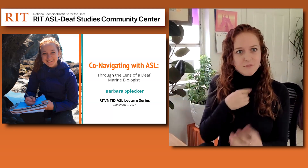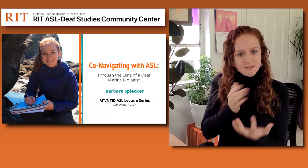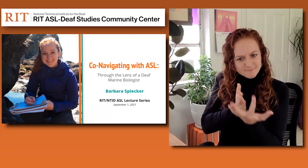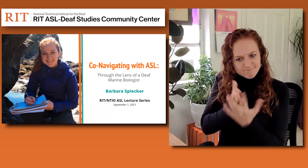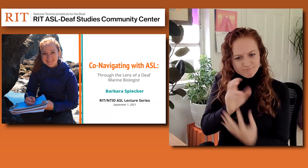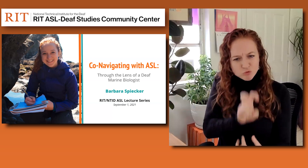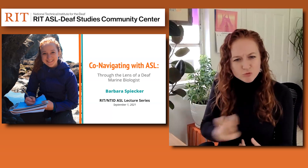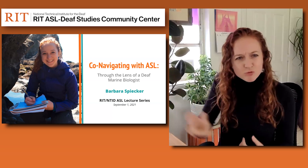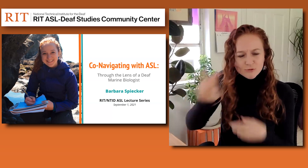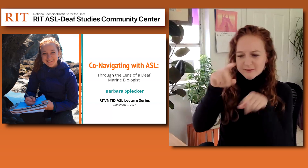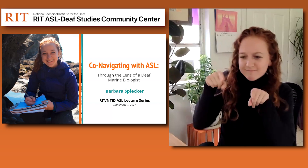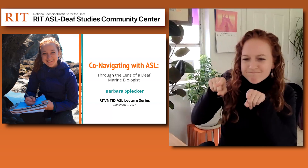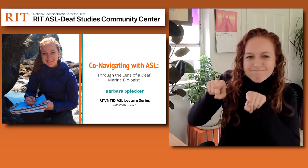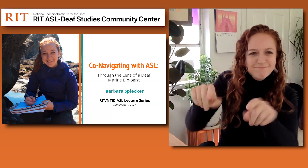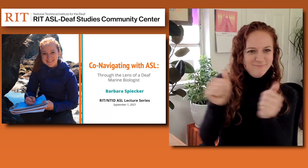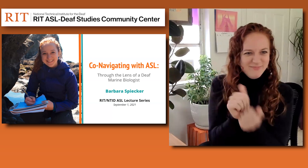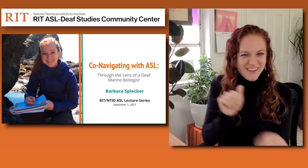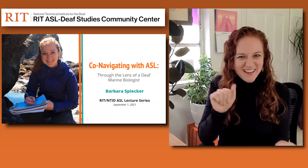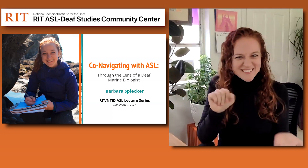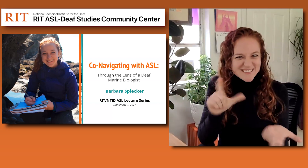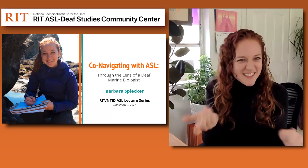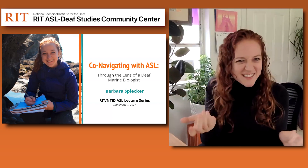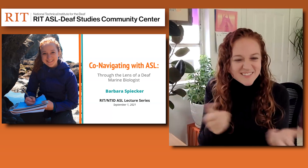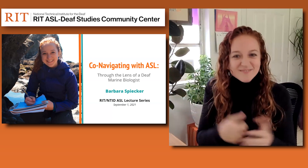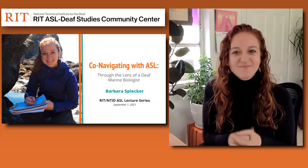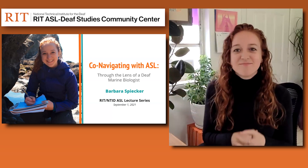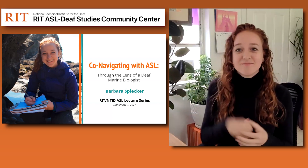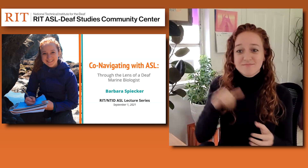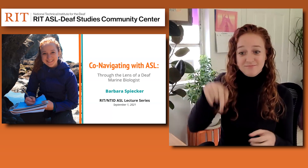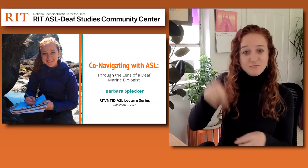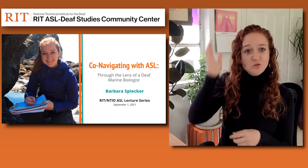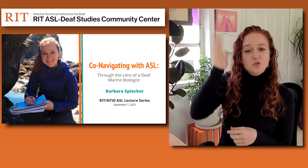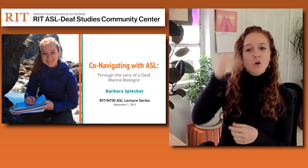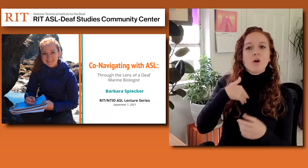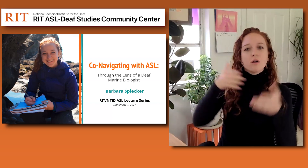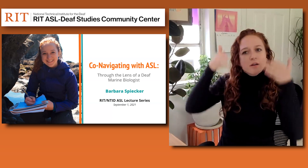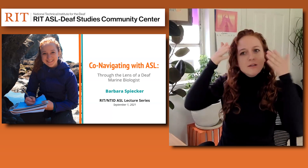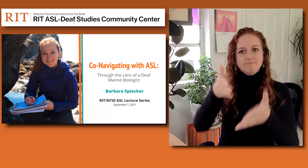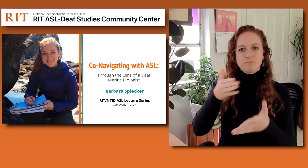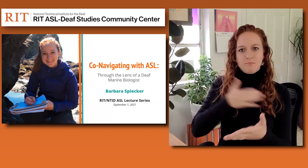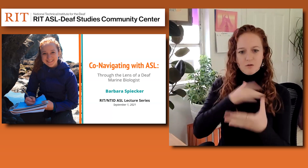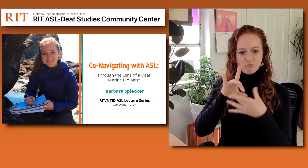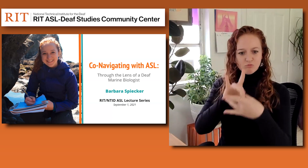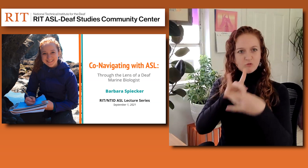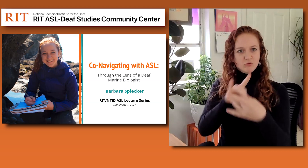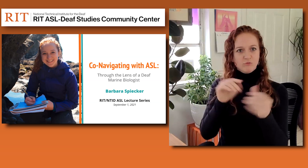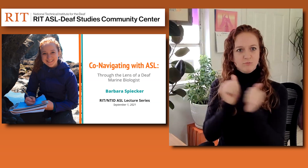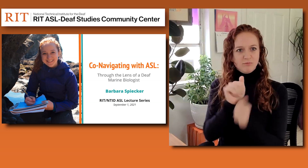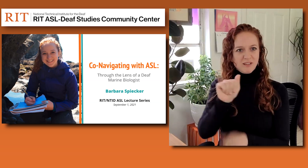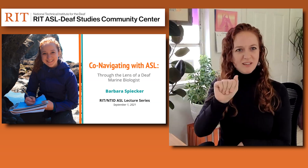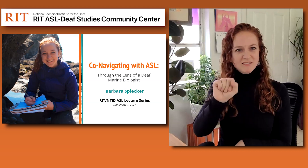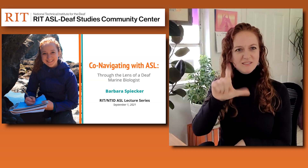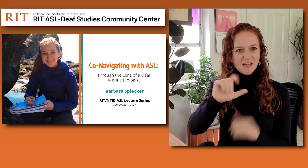who can't hear or speak, to navigate my way through, just using ASL. So, in this lecture, I want to focus